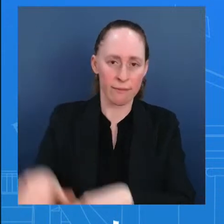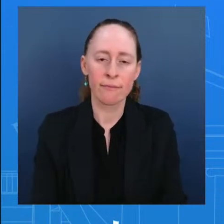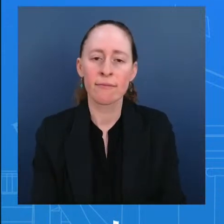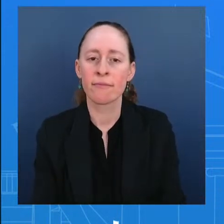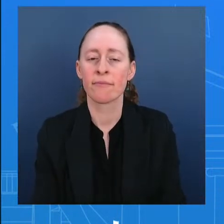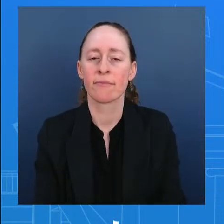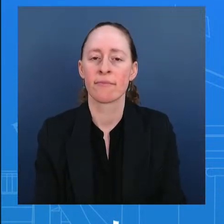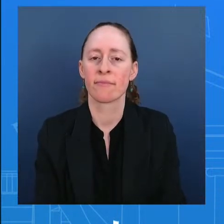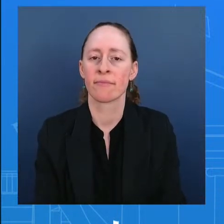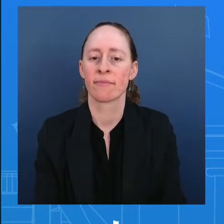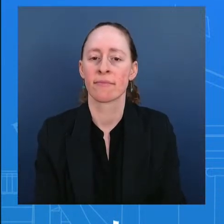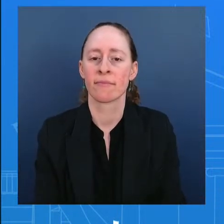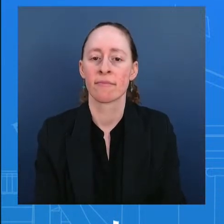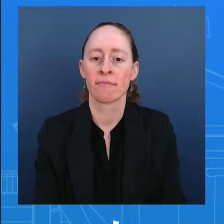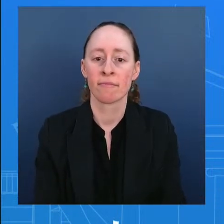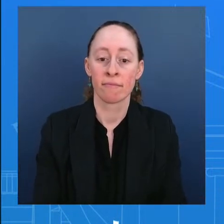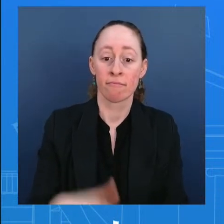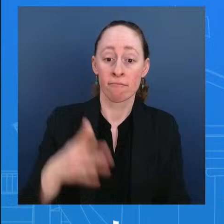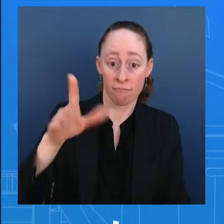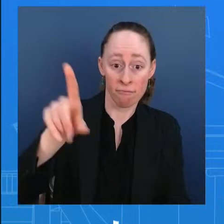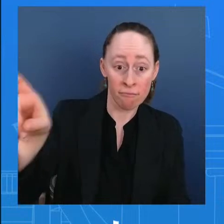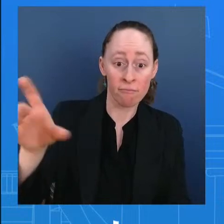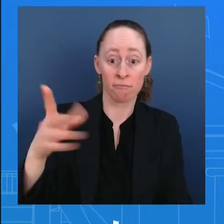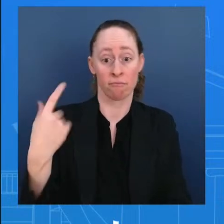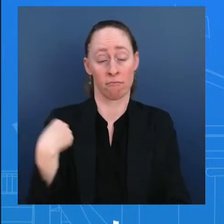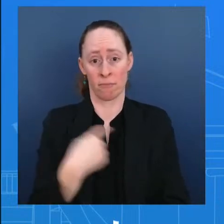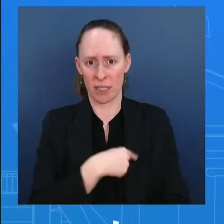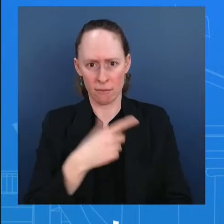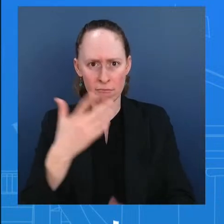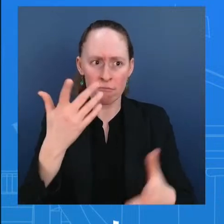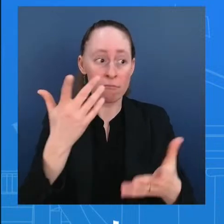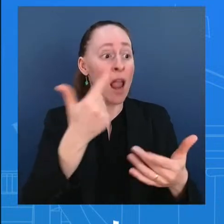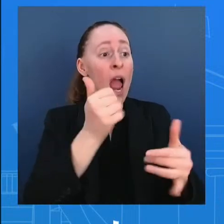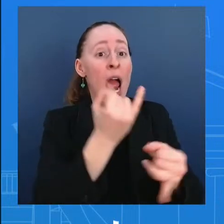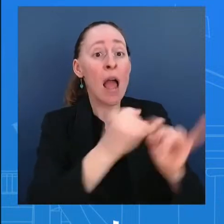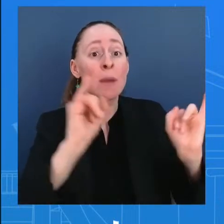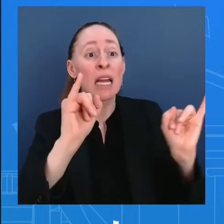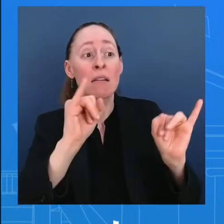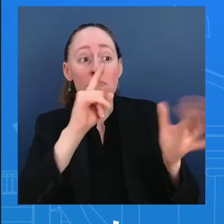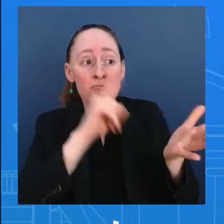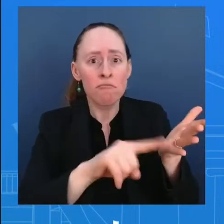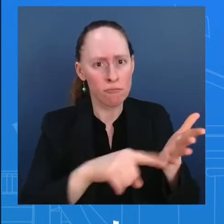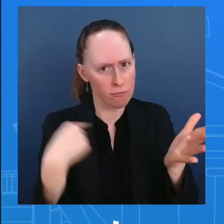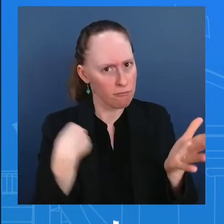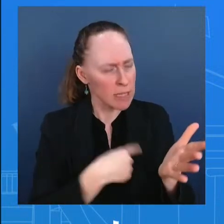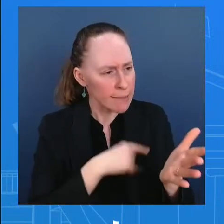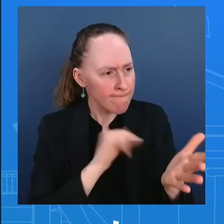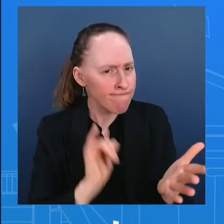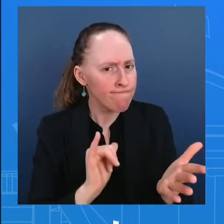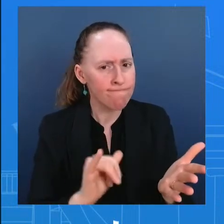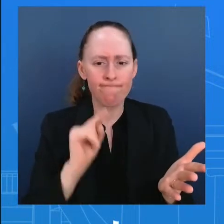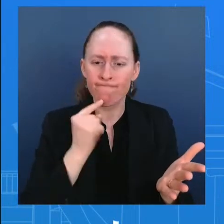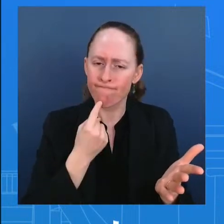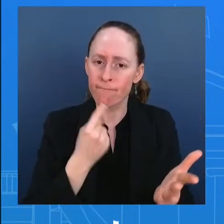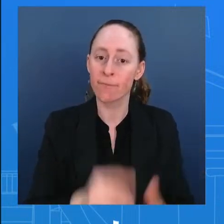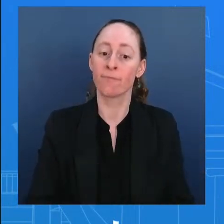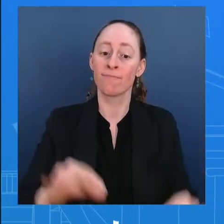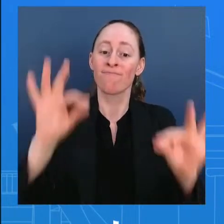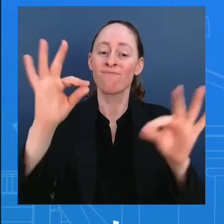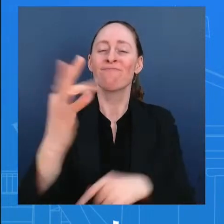report very, very seriously. I don’t have anything beyond that. Thanks, guys. The Press: How about one from Fox? Ms. Jean-Pierre: Thank you, everybody. Have a good one. The Press: Does the president still consider white supremacy